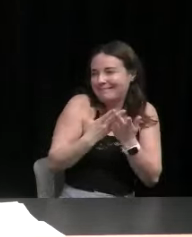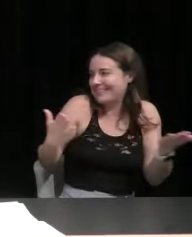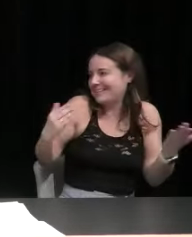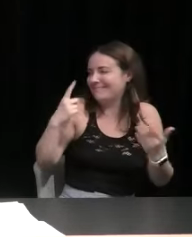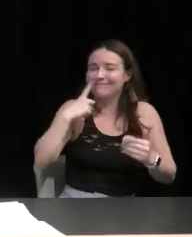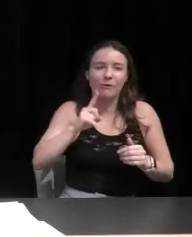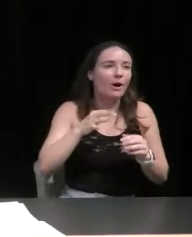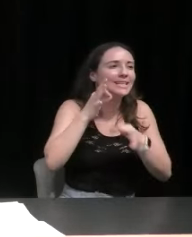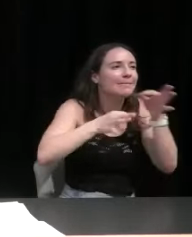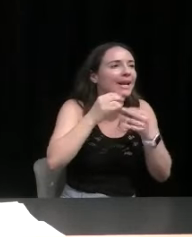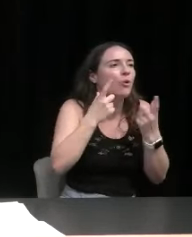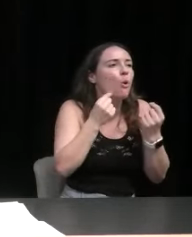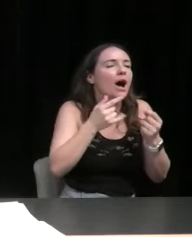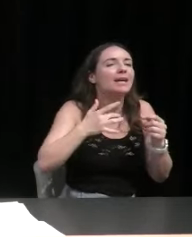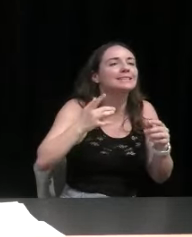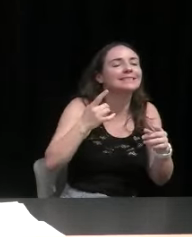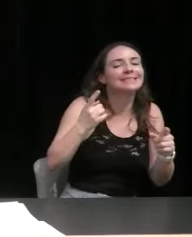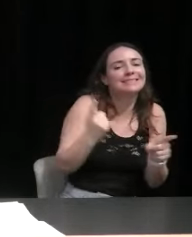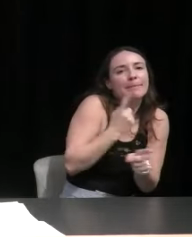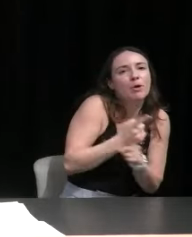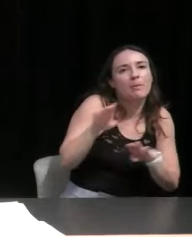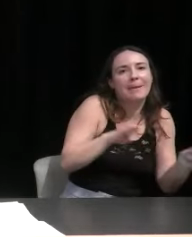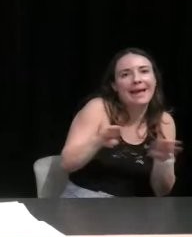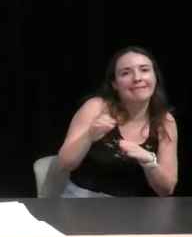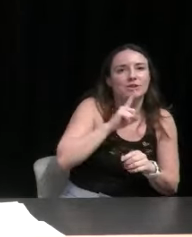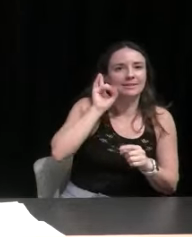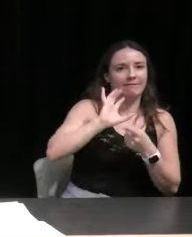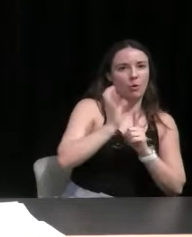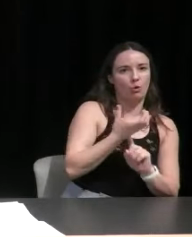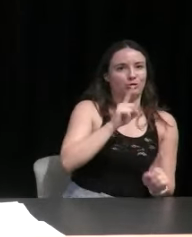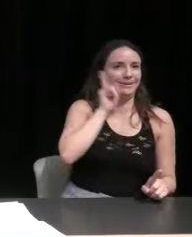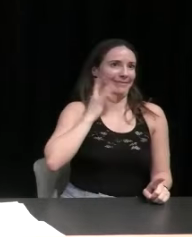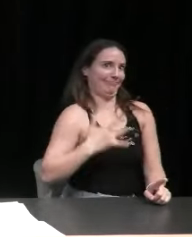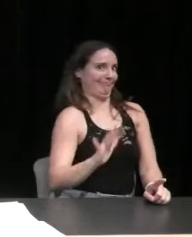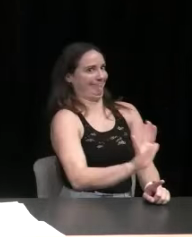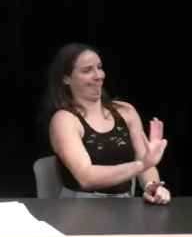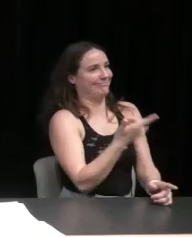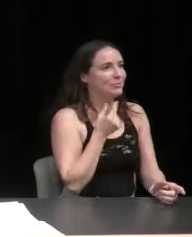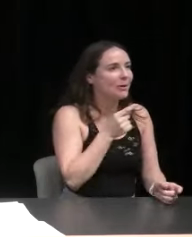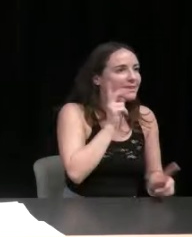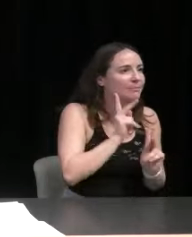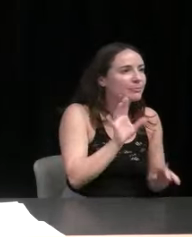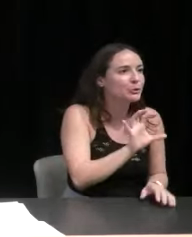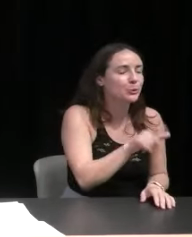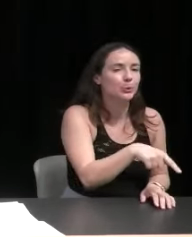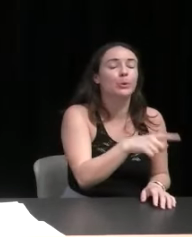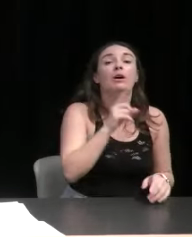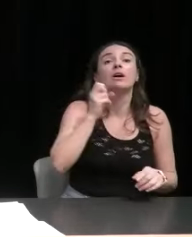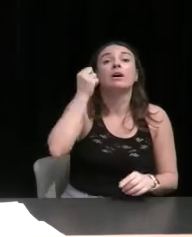and that's kind of our slang for explaining um what is typical Behavior like a a deaf Bing is